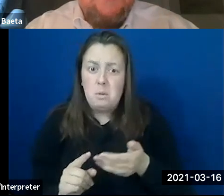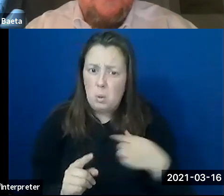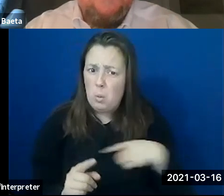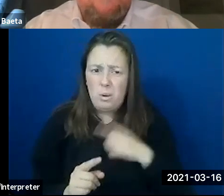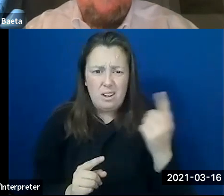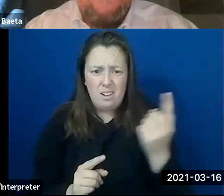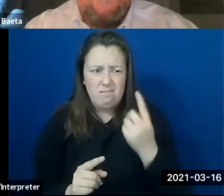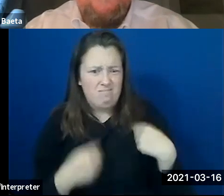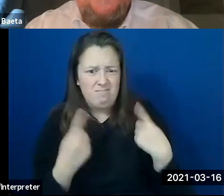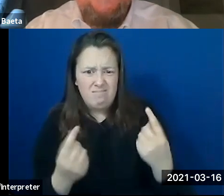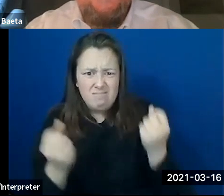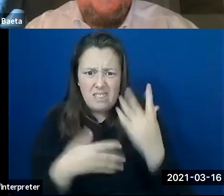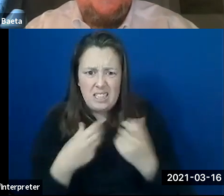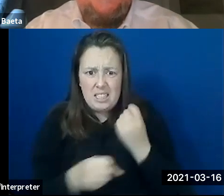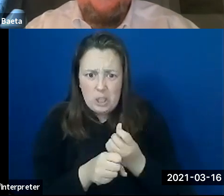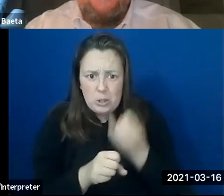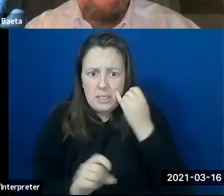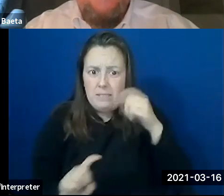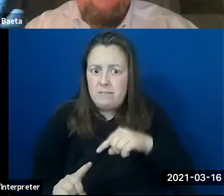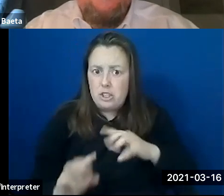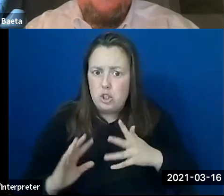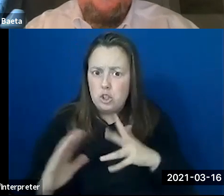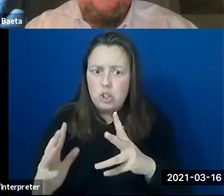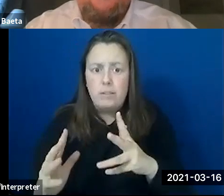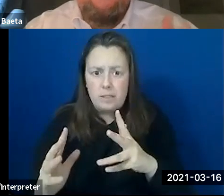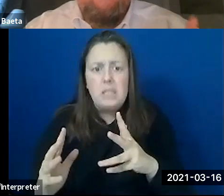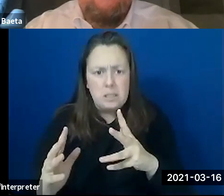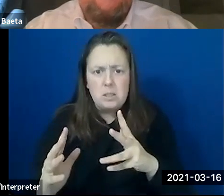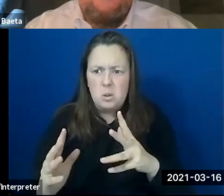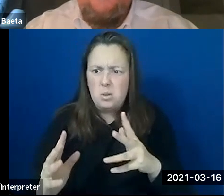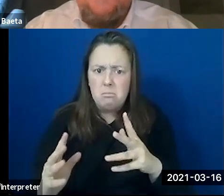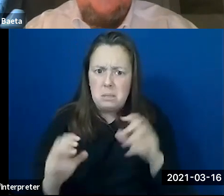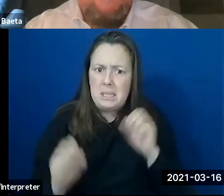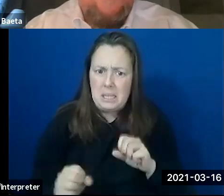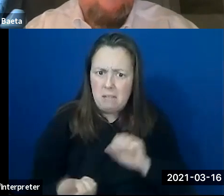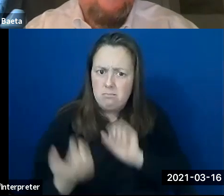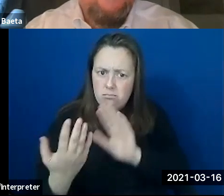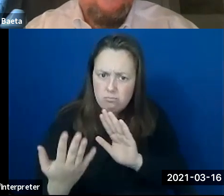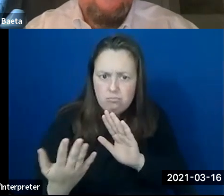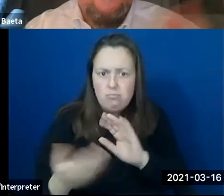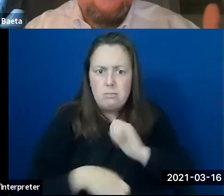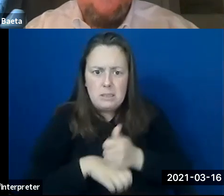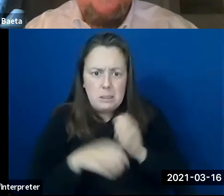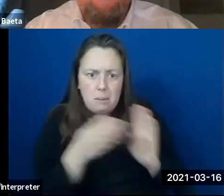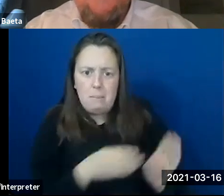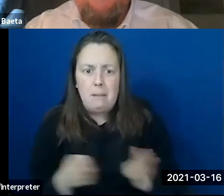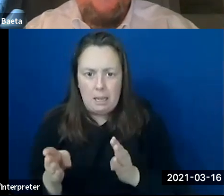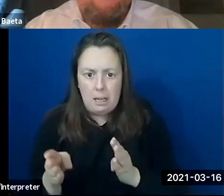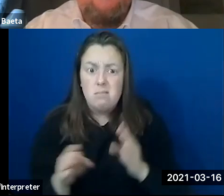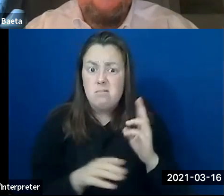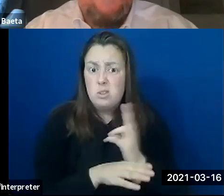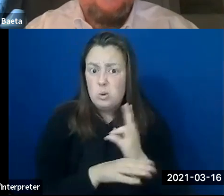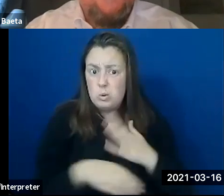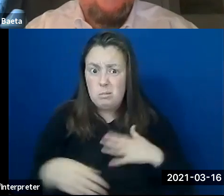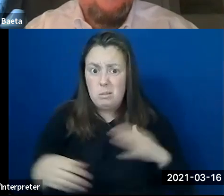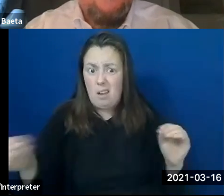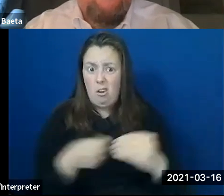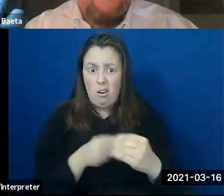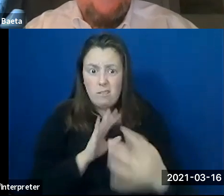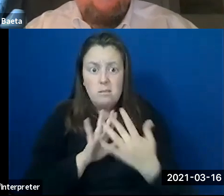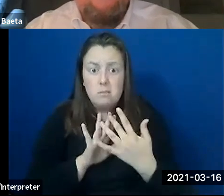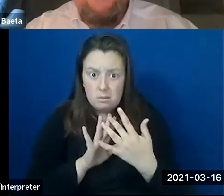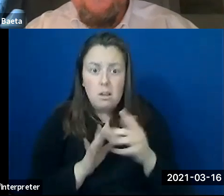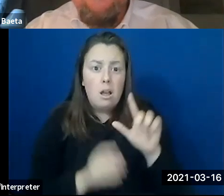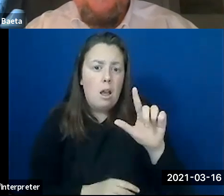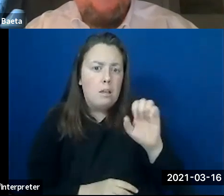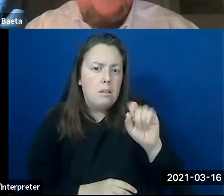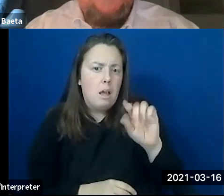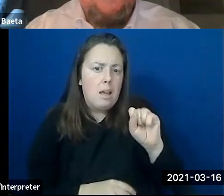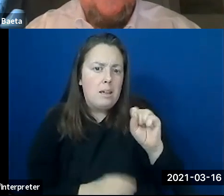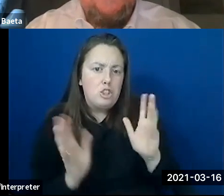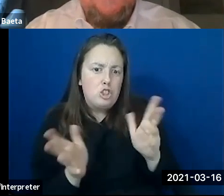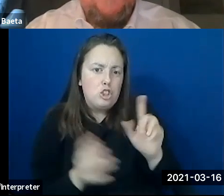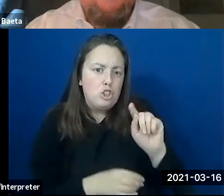Joseph Baeta: and so on and so forth, so communication is key, and if you're having an issue with it feel free to utilize my office, the let's talk i'm pretty good about responding to that, and then I will make sure that people get back to you ASAP.